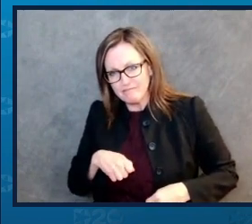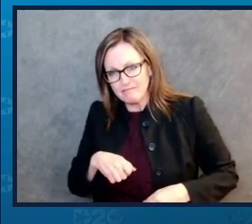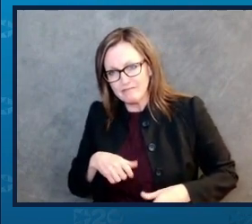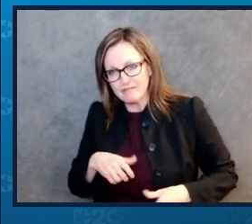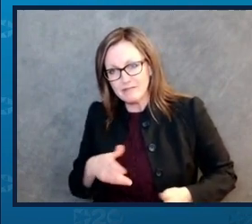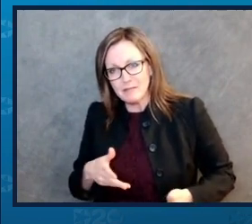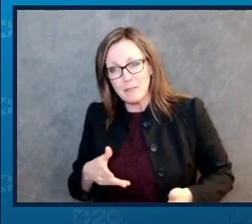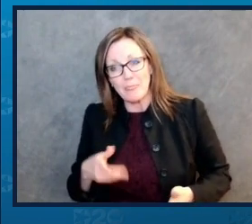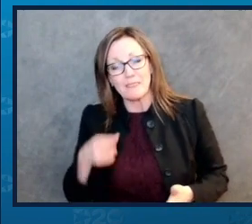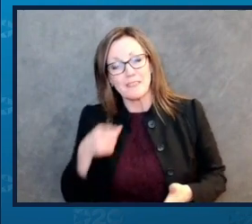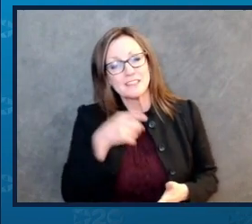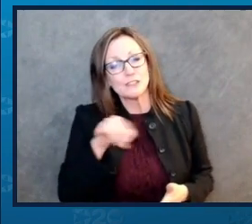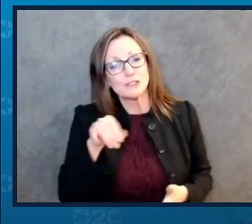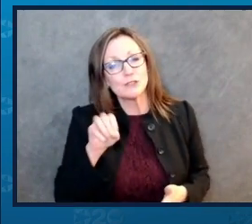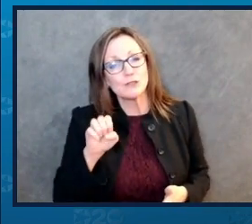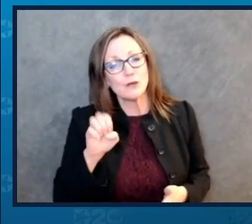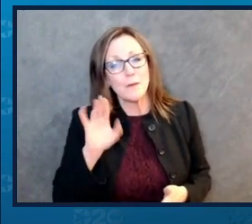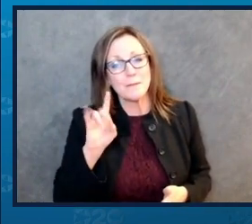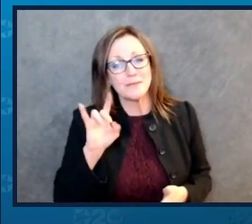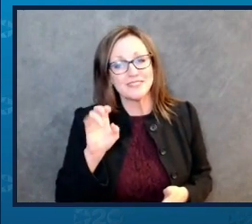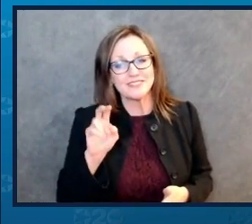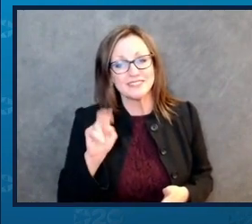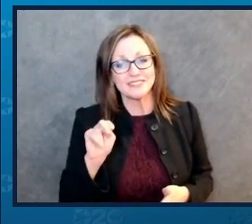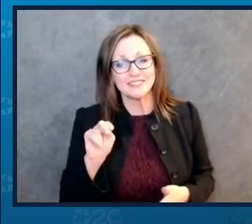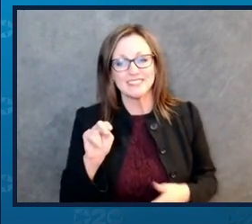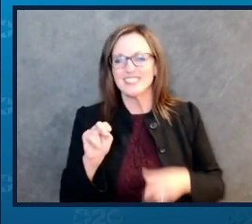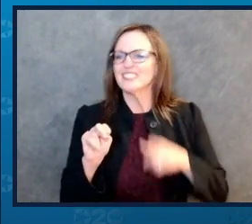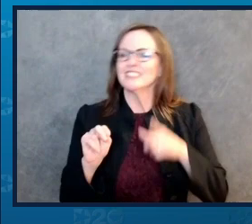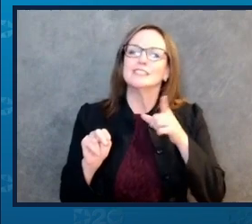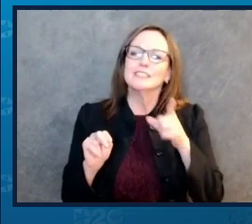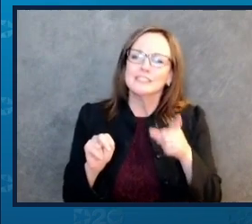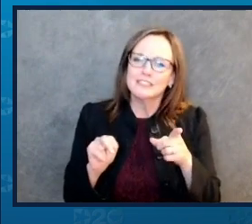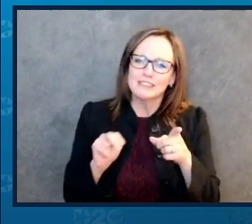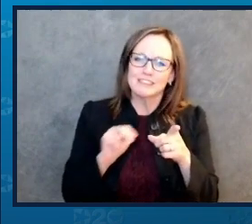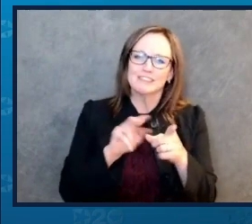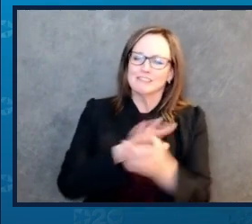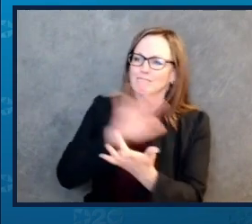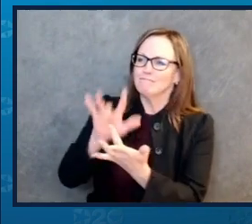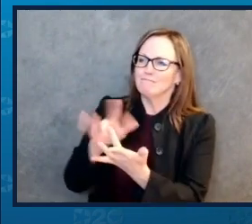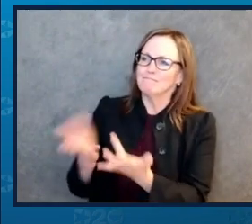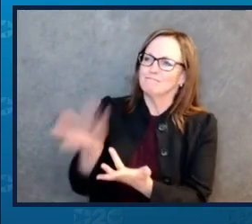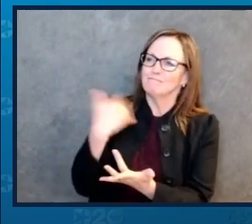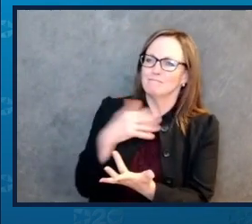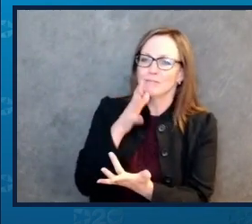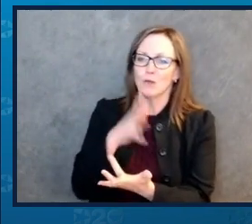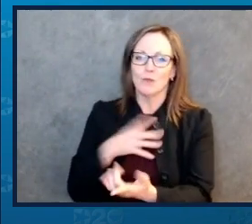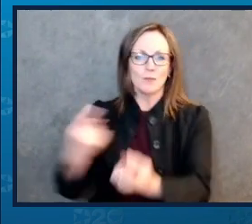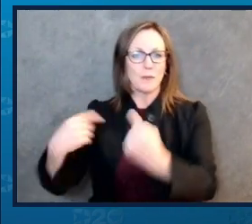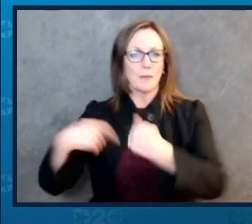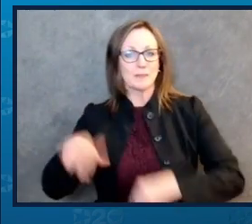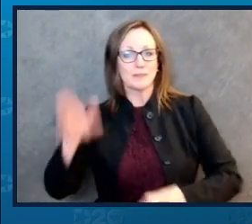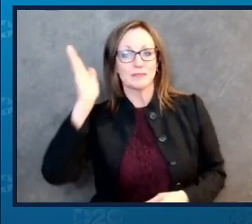THEM TO SPEAK. BATTERED WOMEN NEED TO BE TAKEN SERIOUSLY, PROPER POLICE